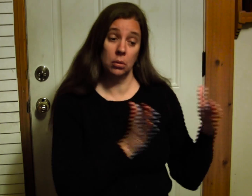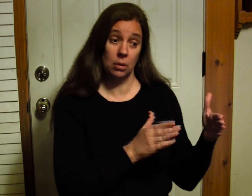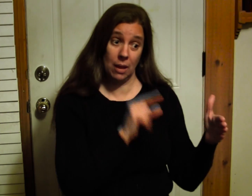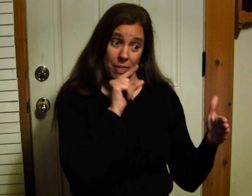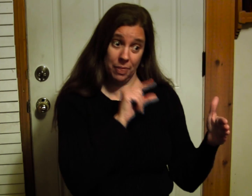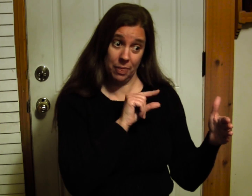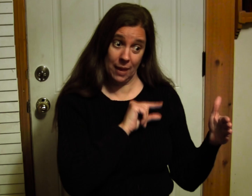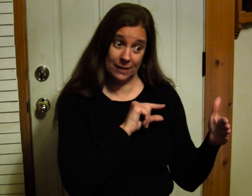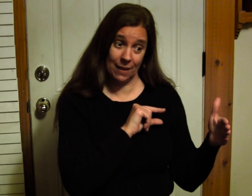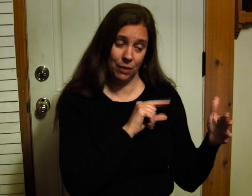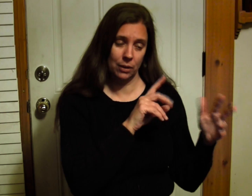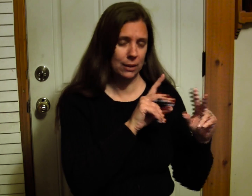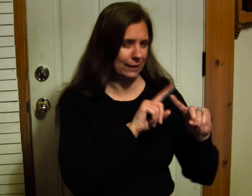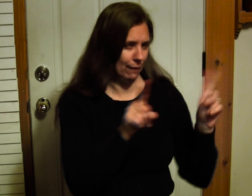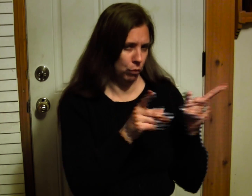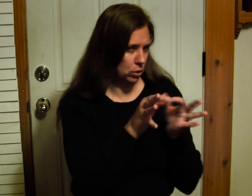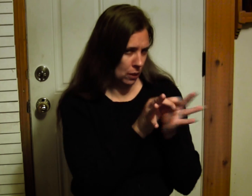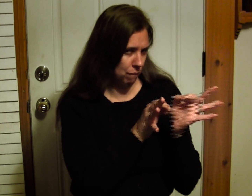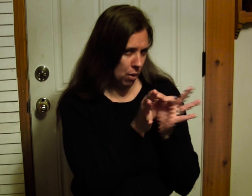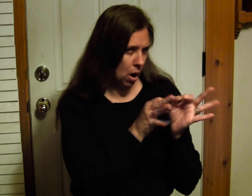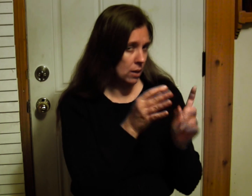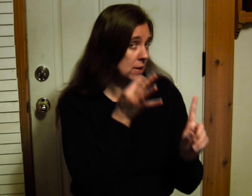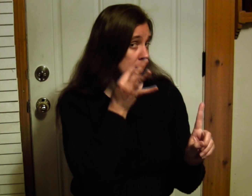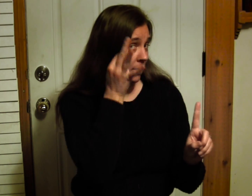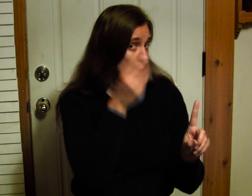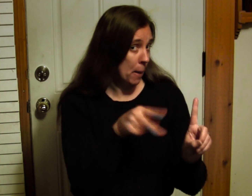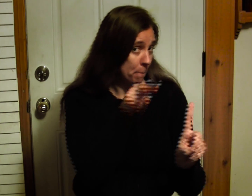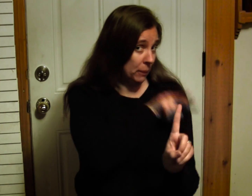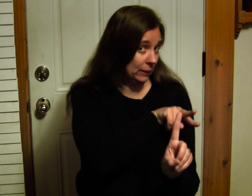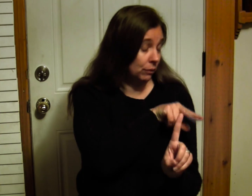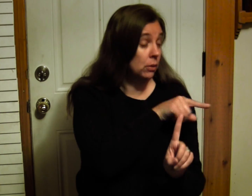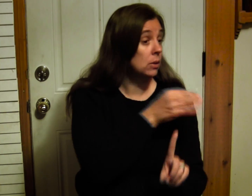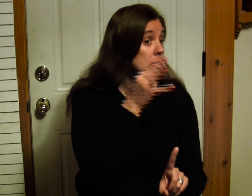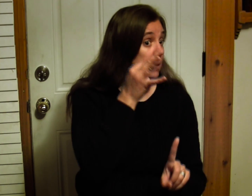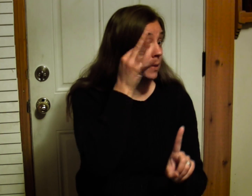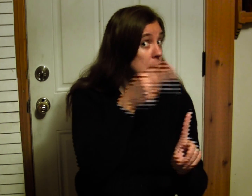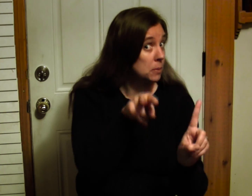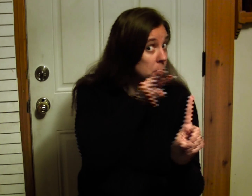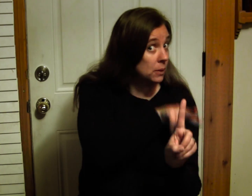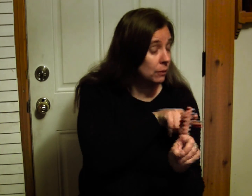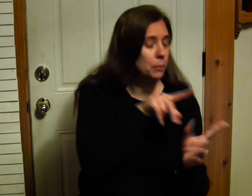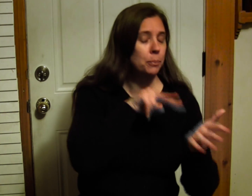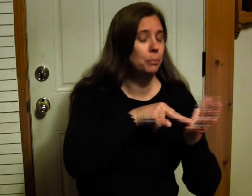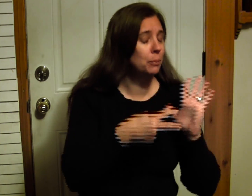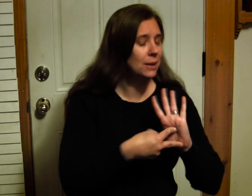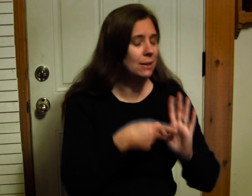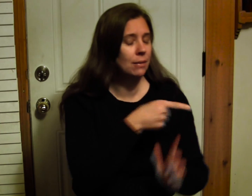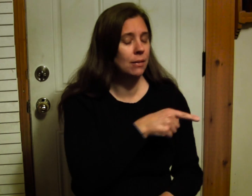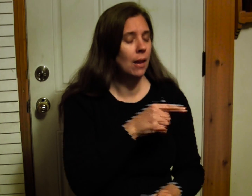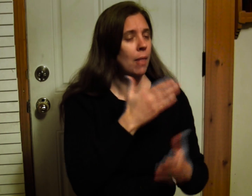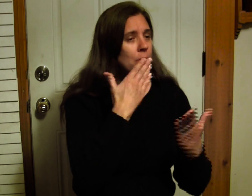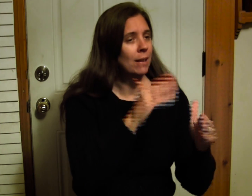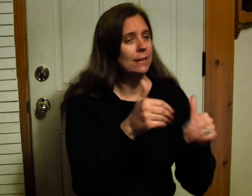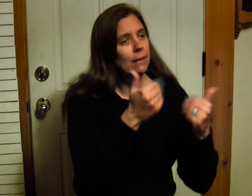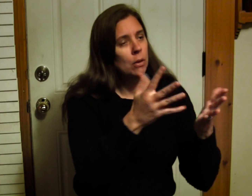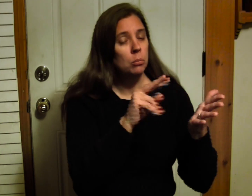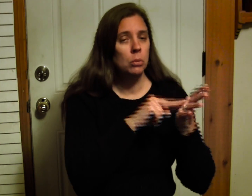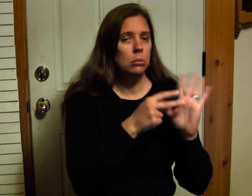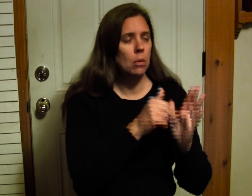Now, the other perspective, for Indigenous peoples.